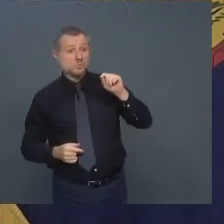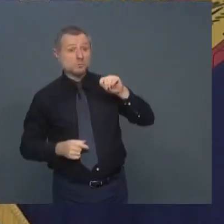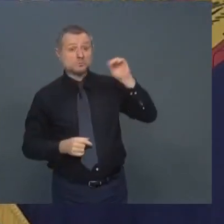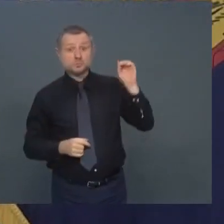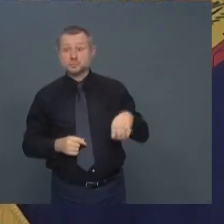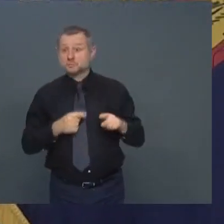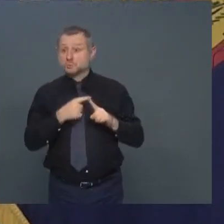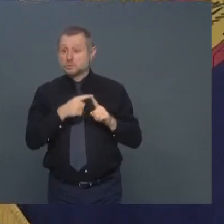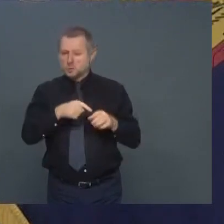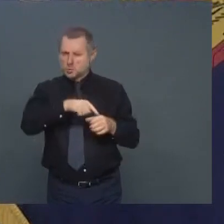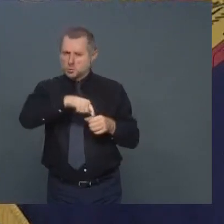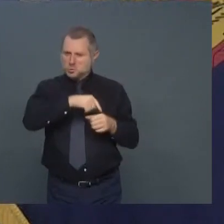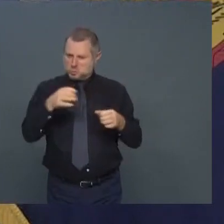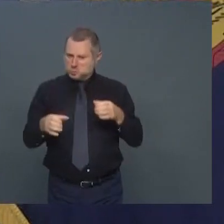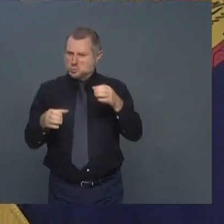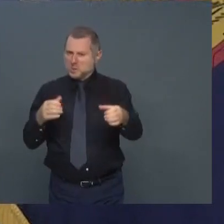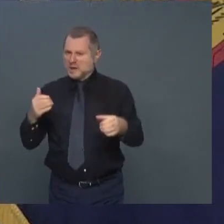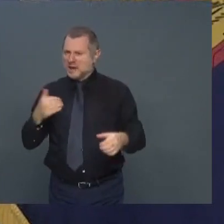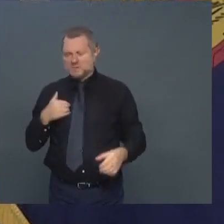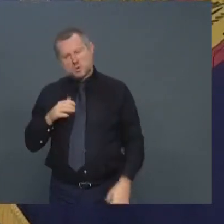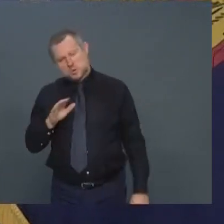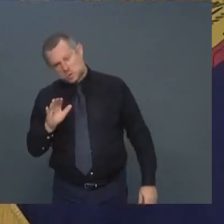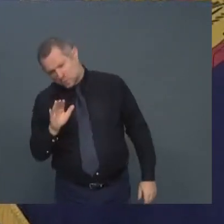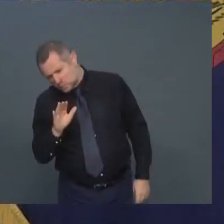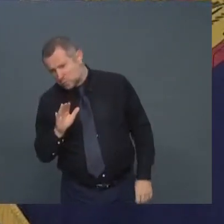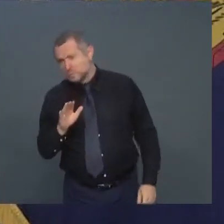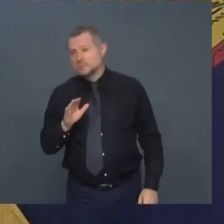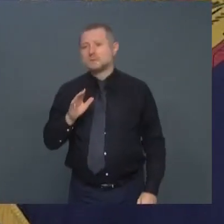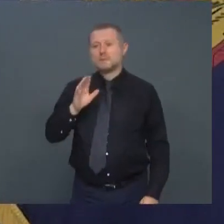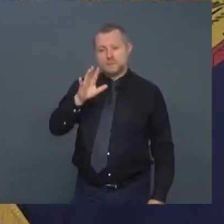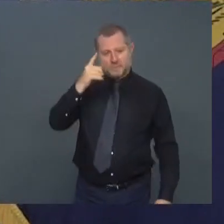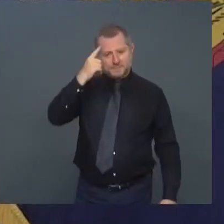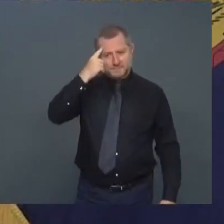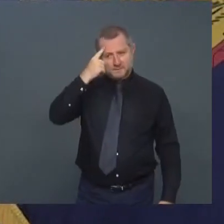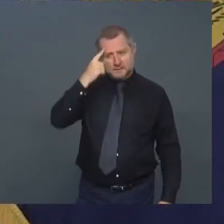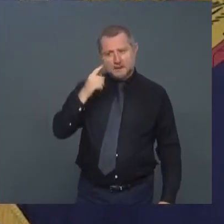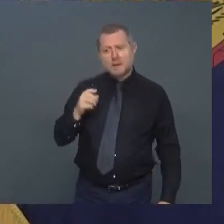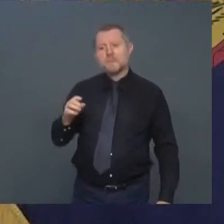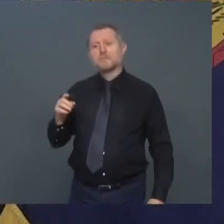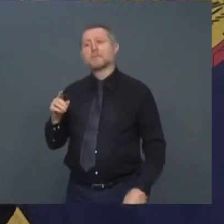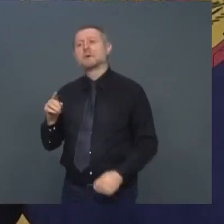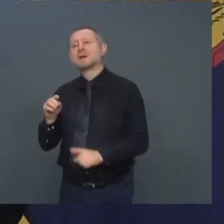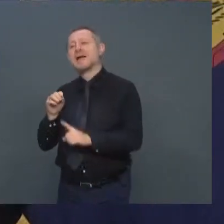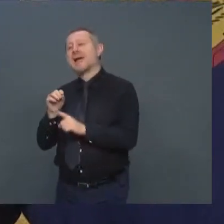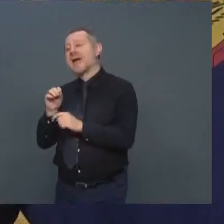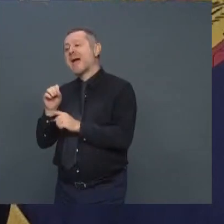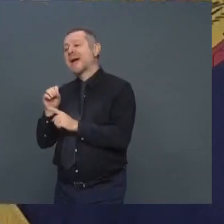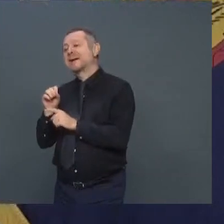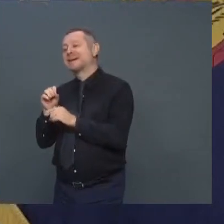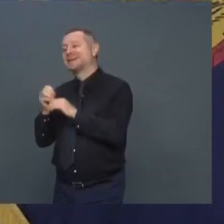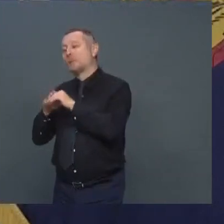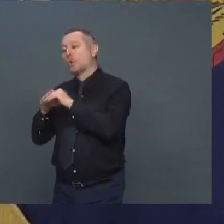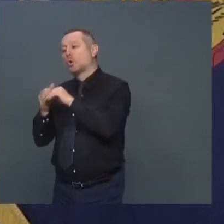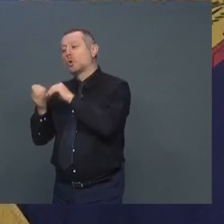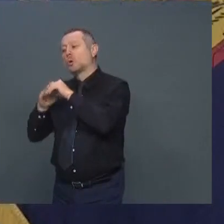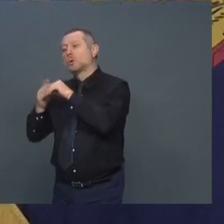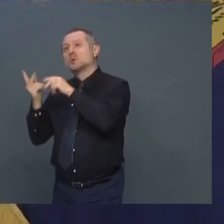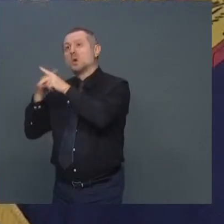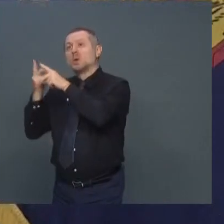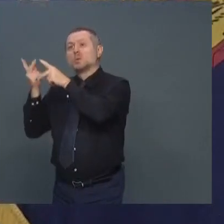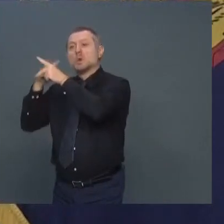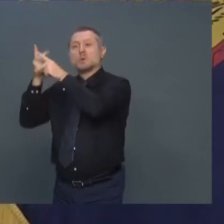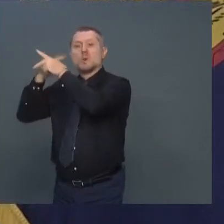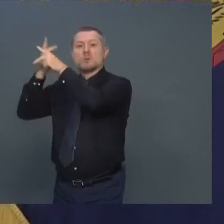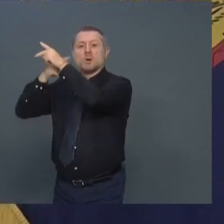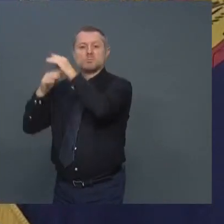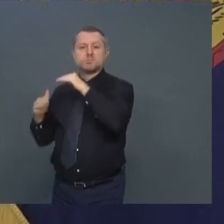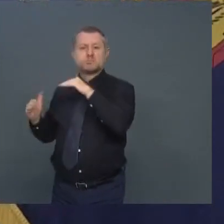ONCE YOU'RE UP TO 18%, 20%